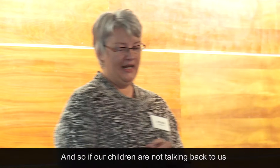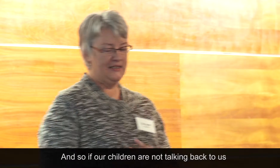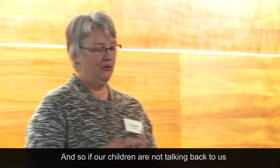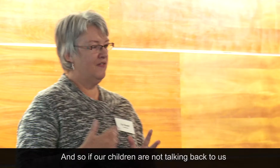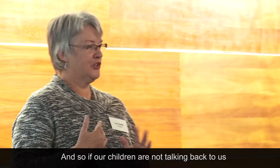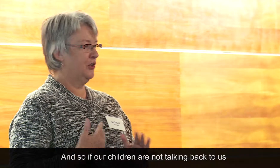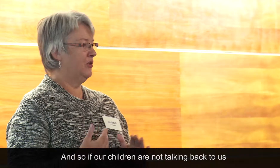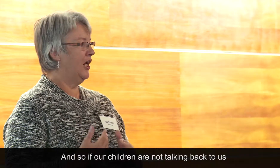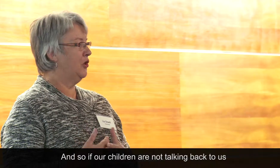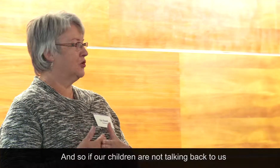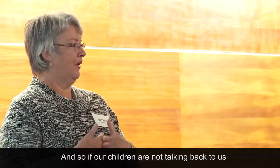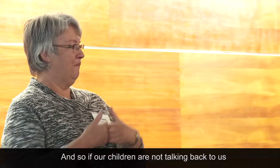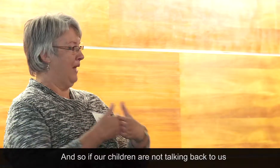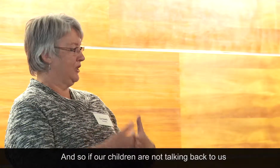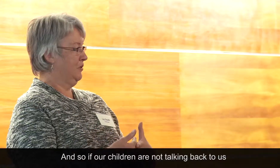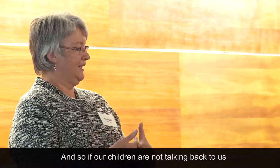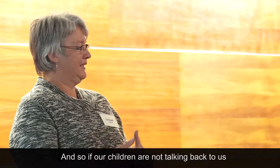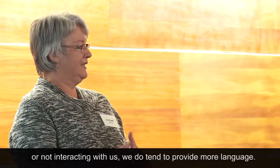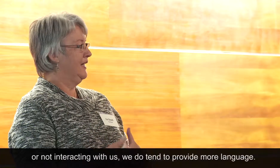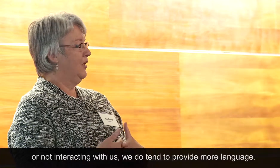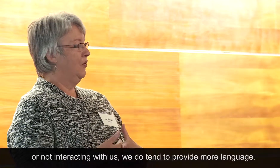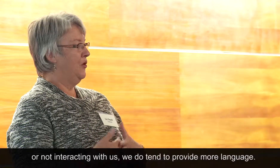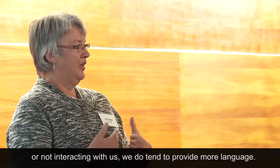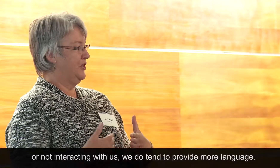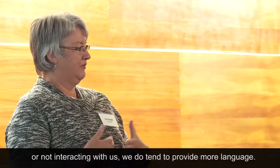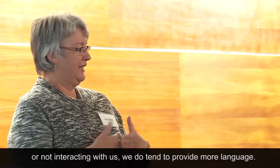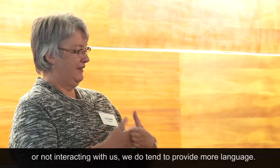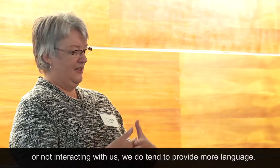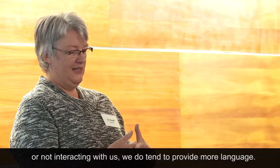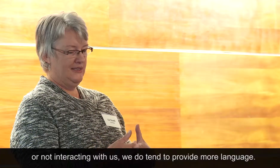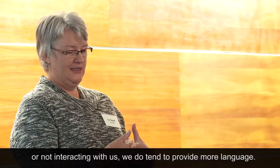Elizabeth: And so if our children are not talking back to us or not interacting with